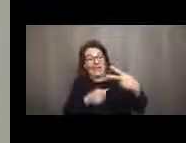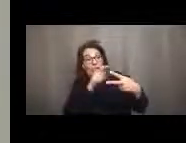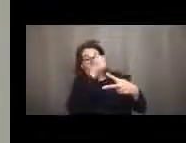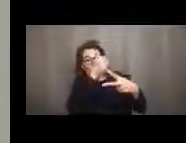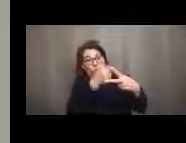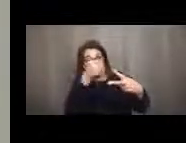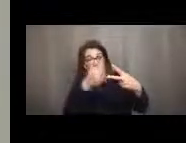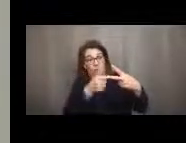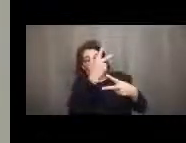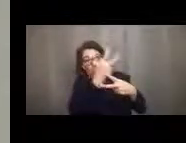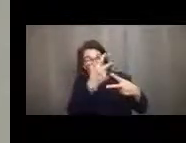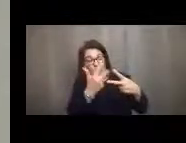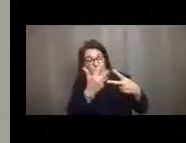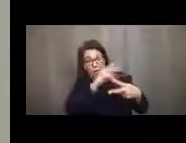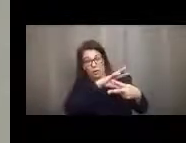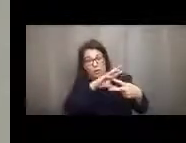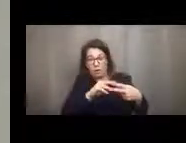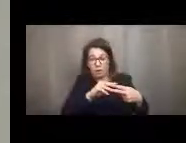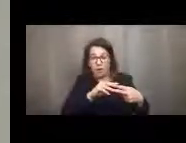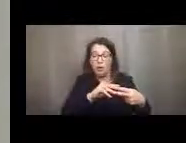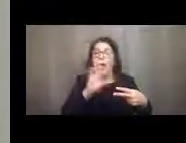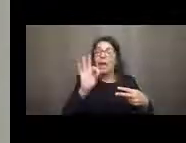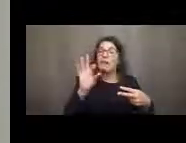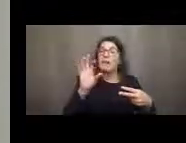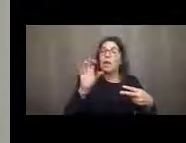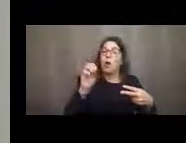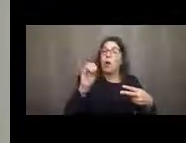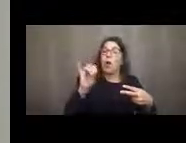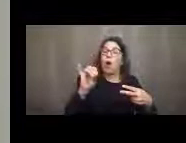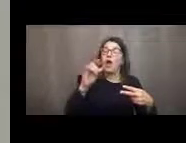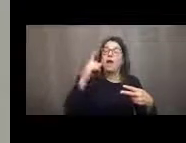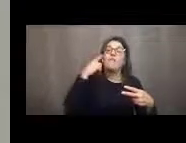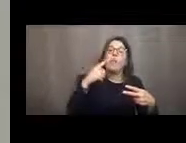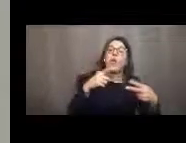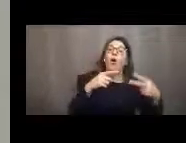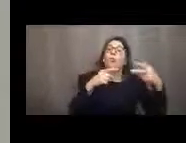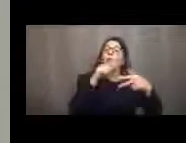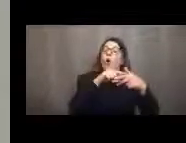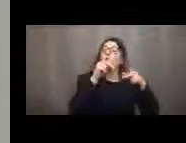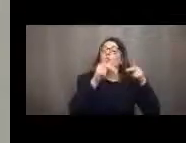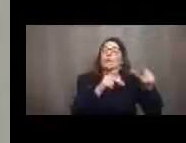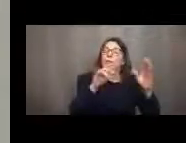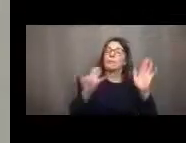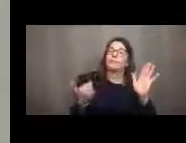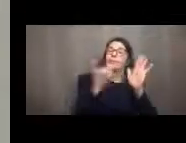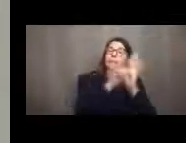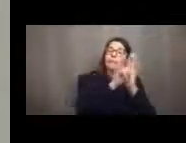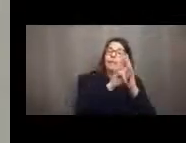you would only need to provide the FCOI information for those people who are indicated in the grant application